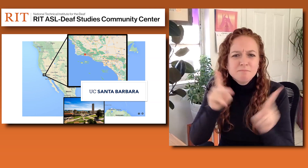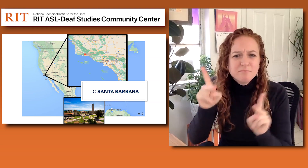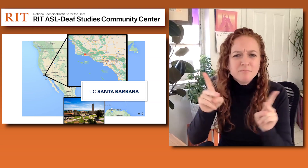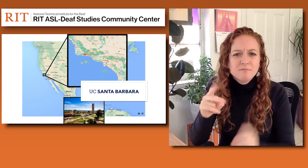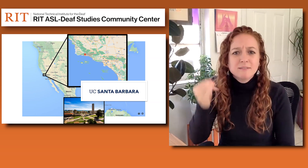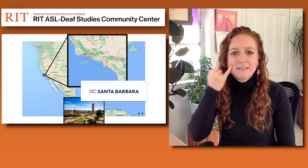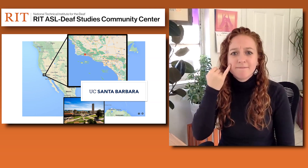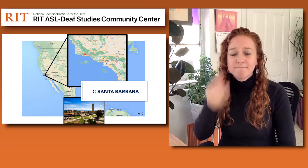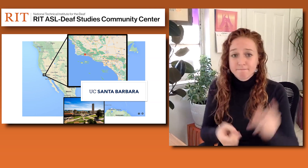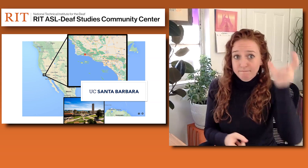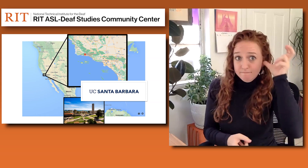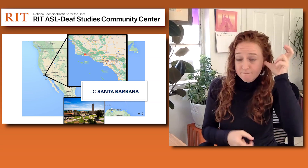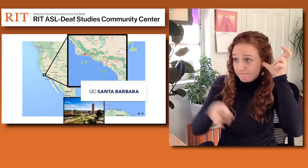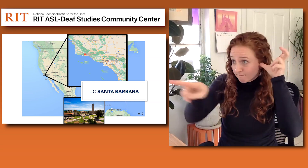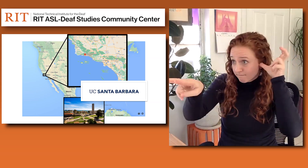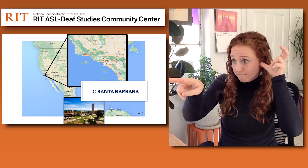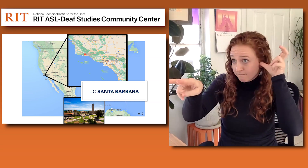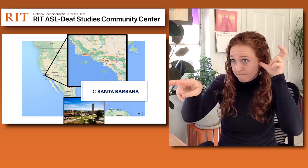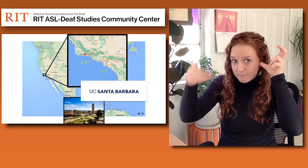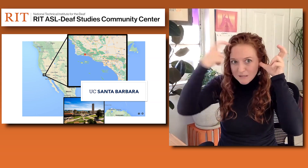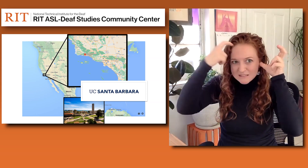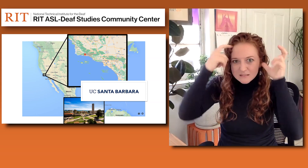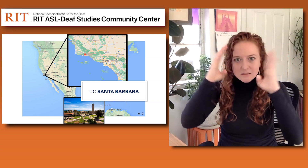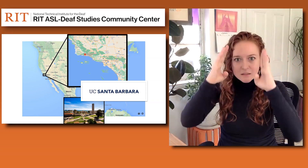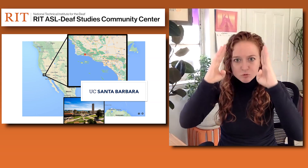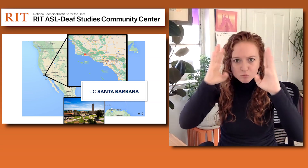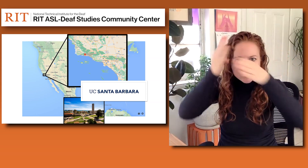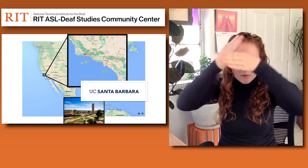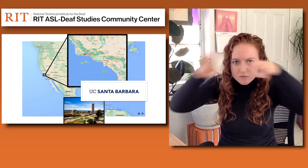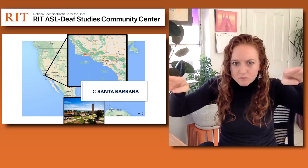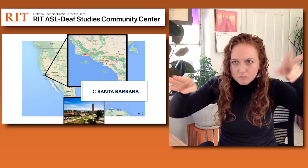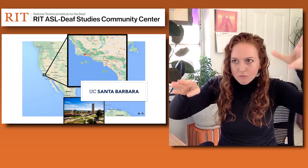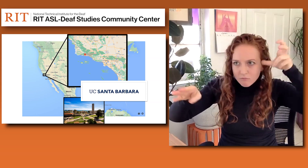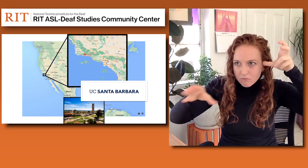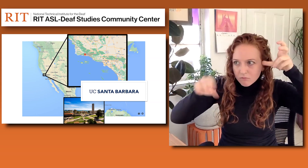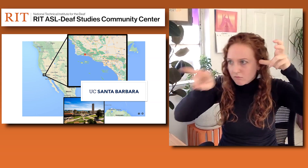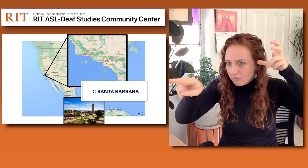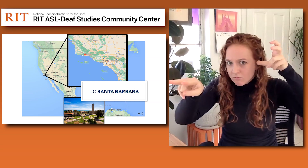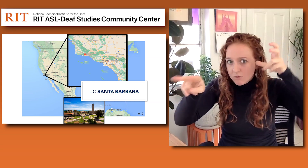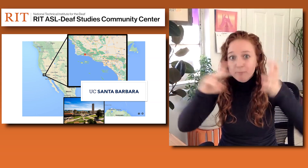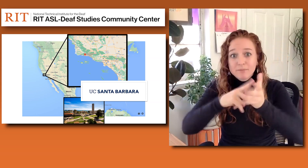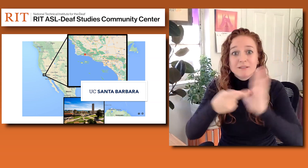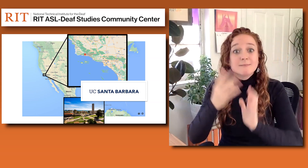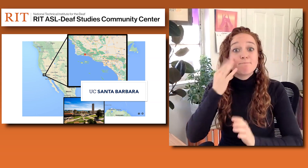Hearing people do it all the time. They'll be listening to something, watching something else.